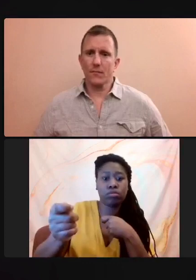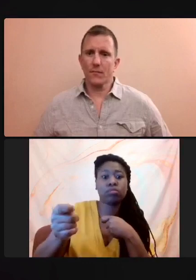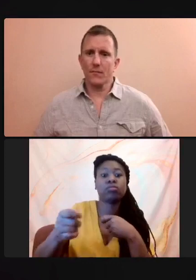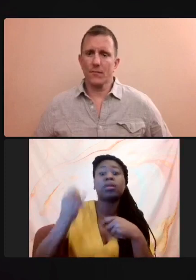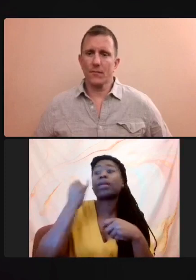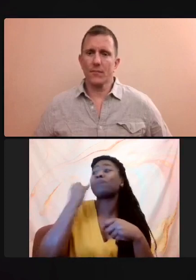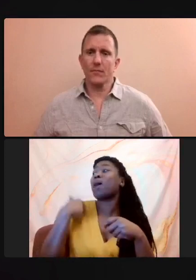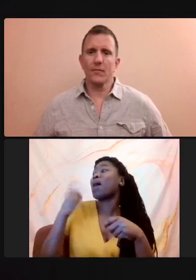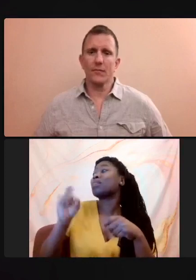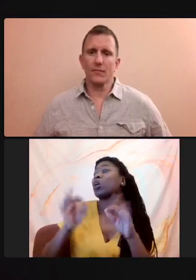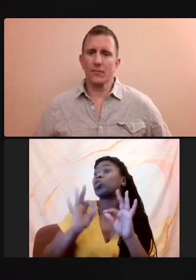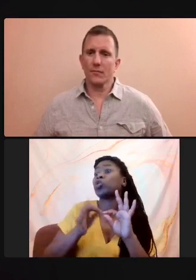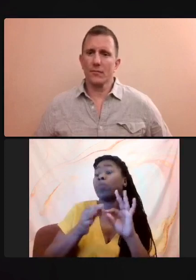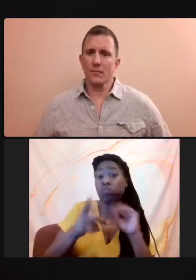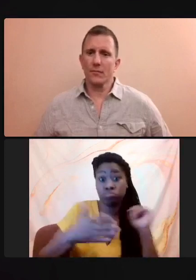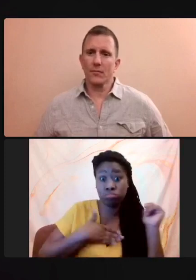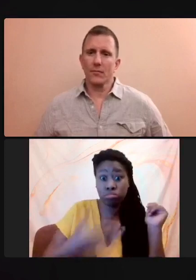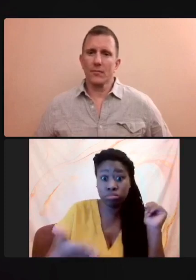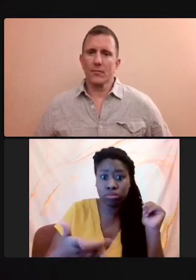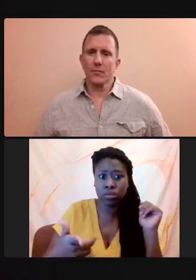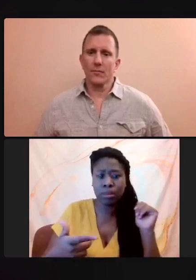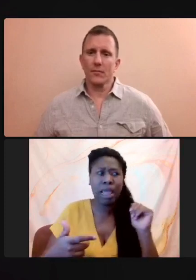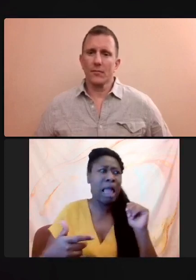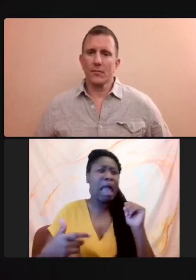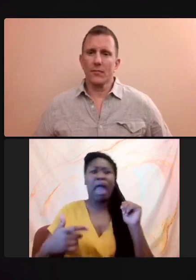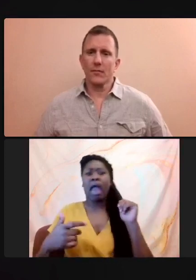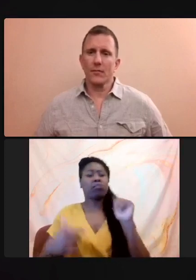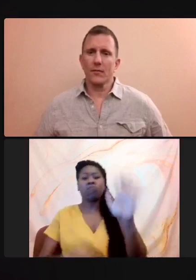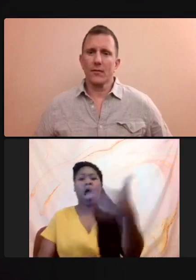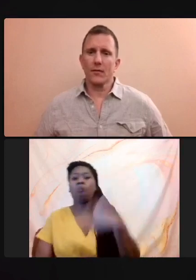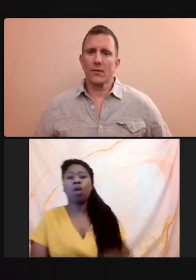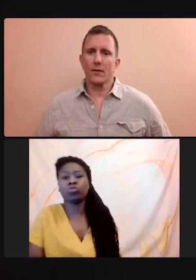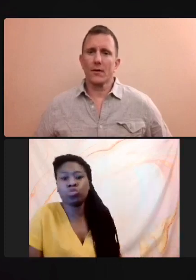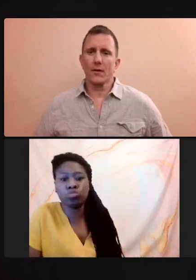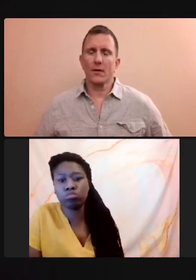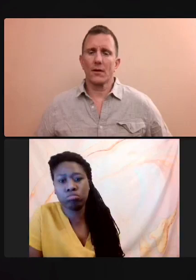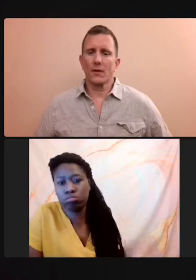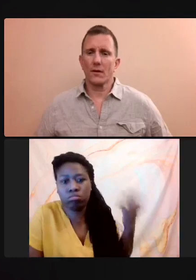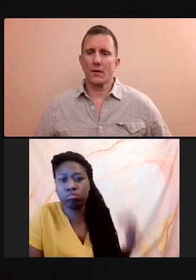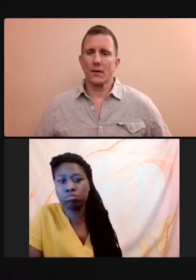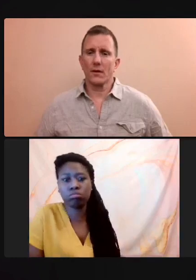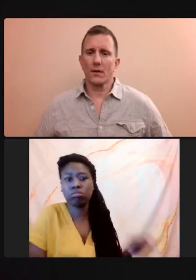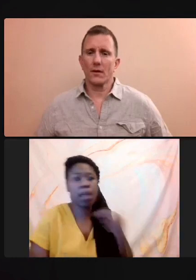earlier that you notice that it happens.